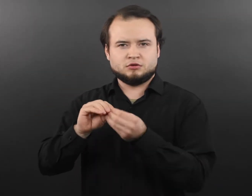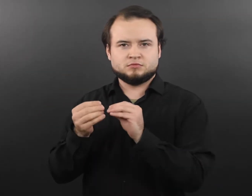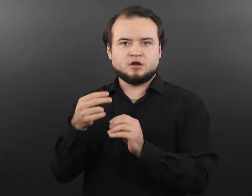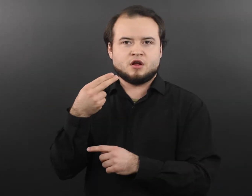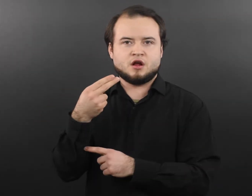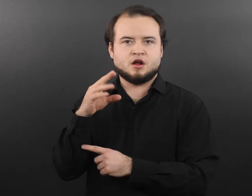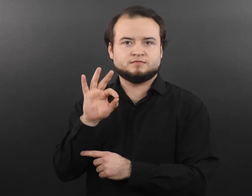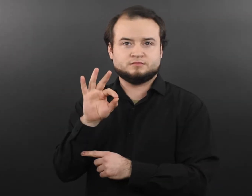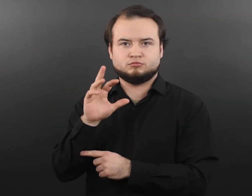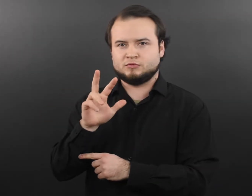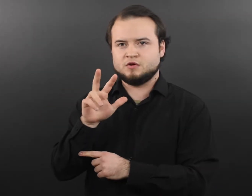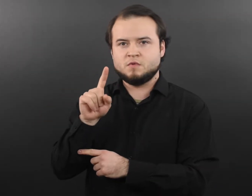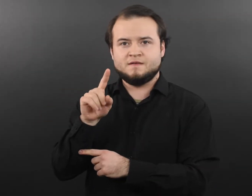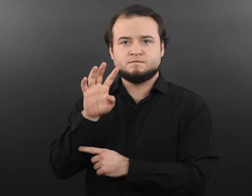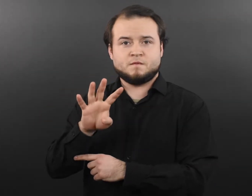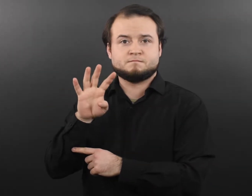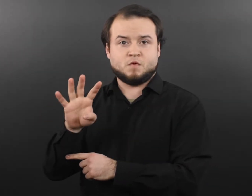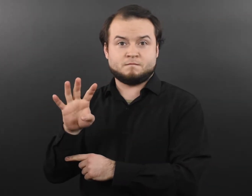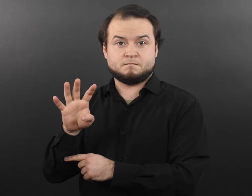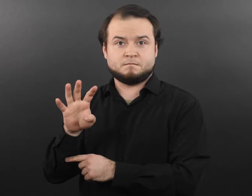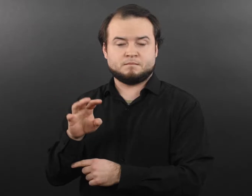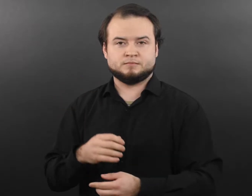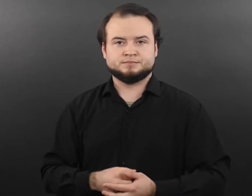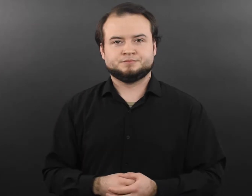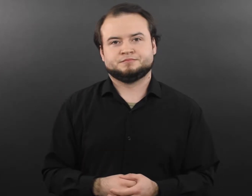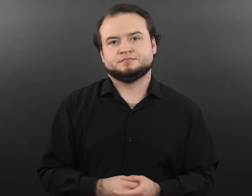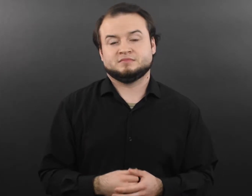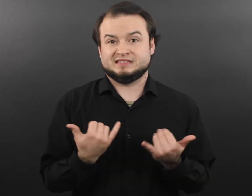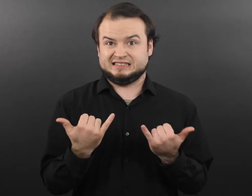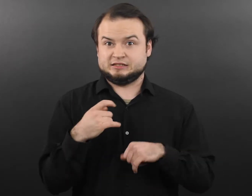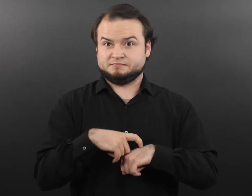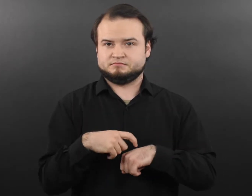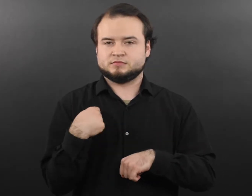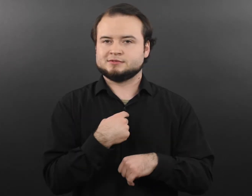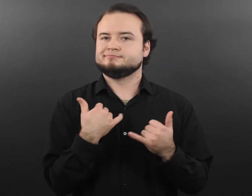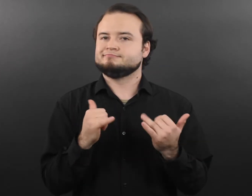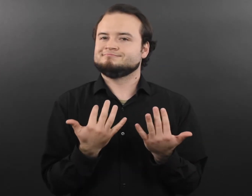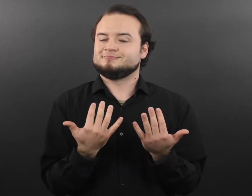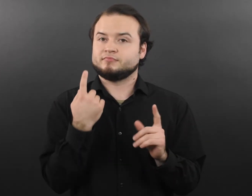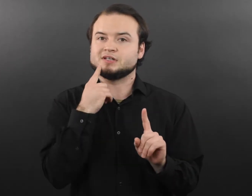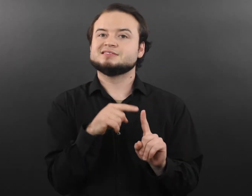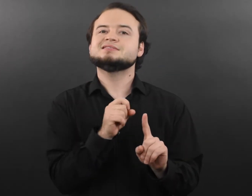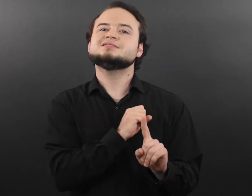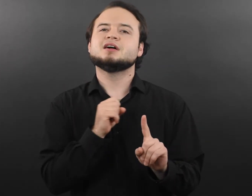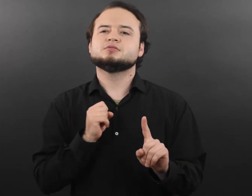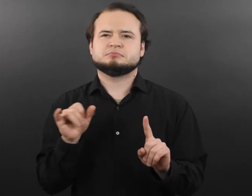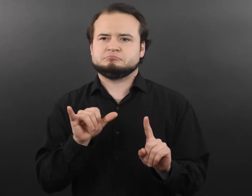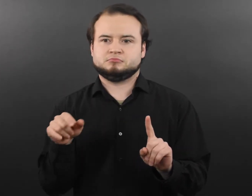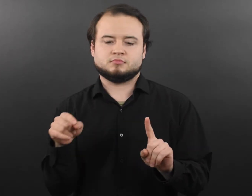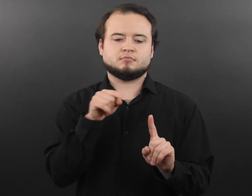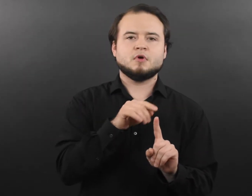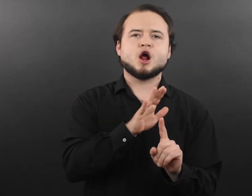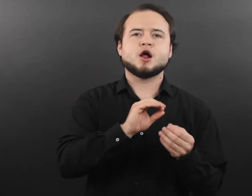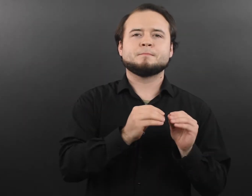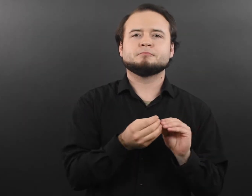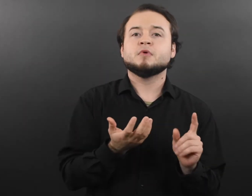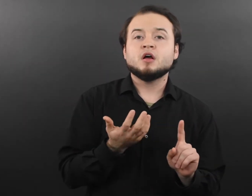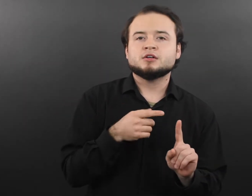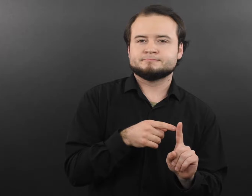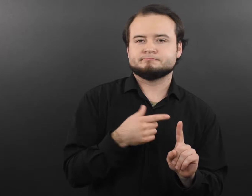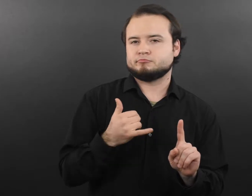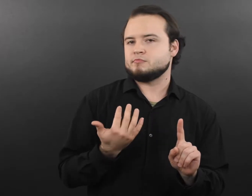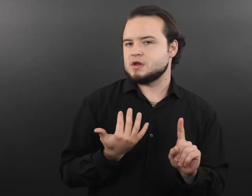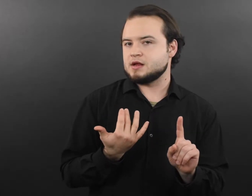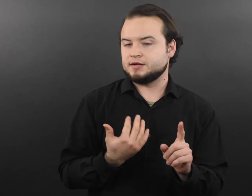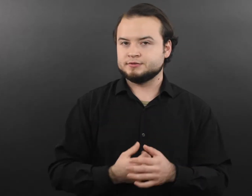The bill number is HF3144. At this time, we are waiting for the Senate bill number.